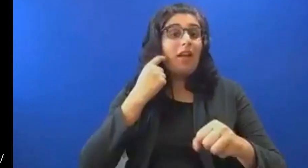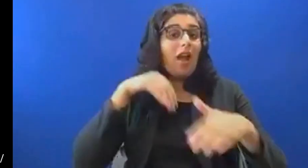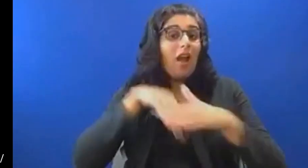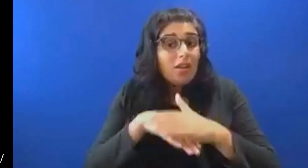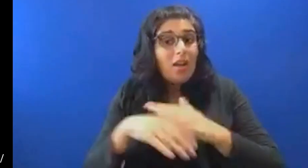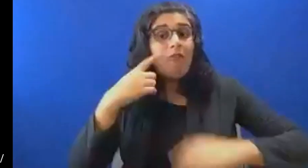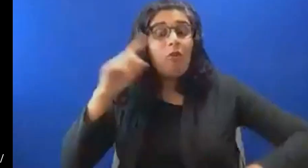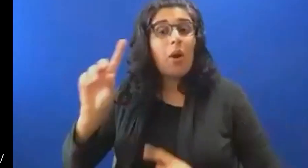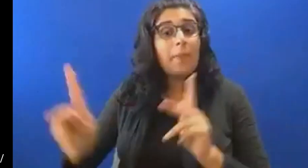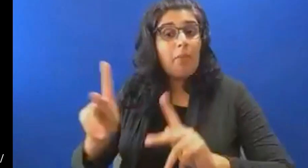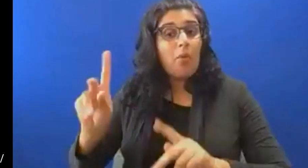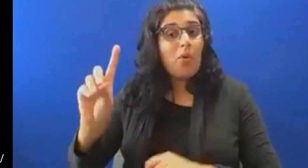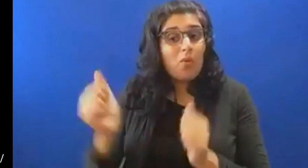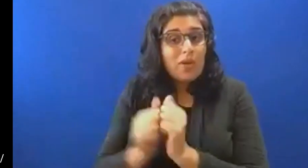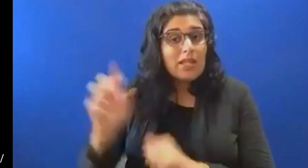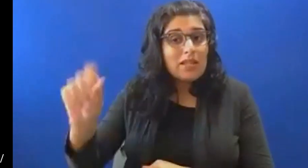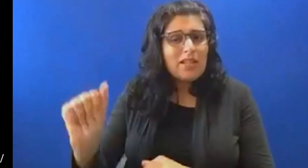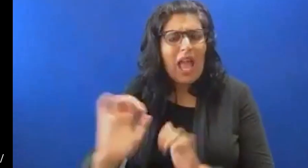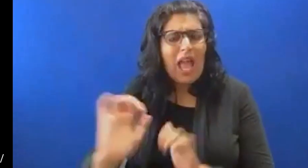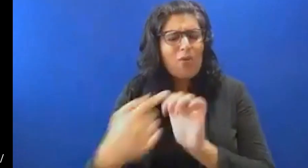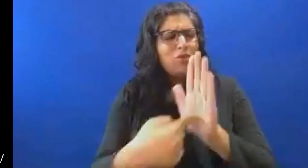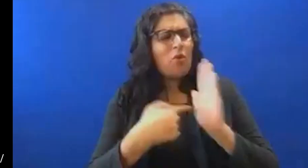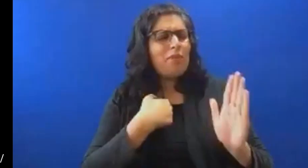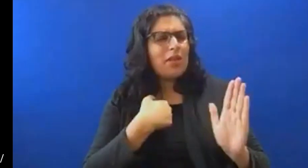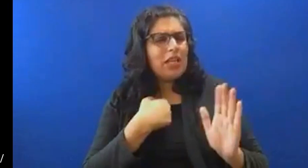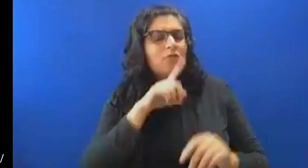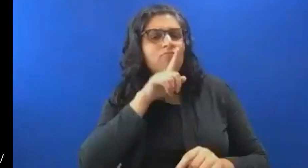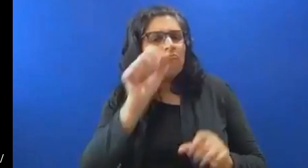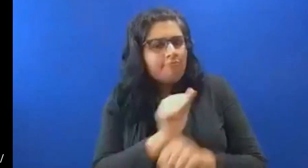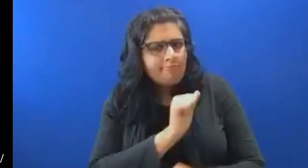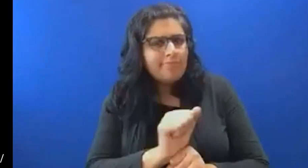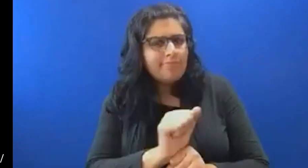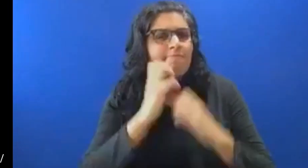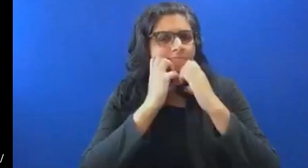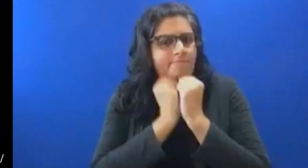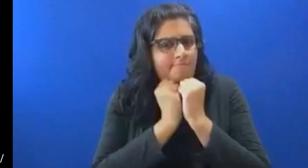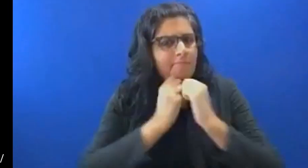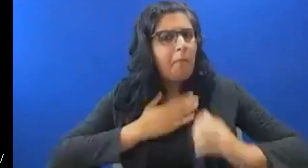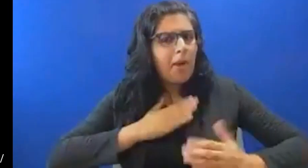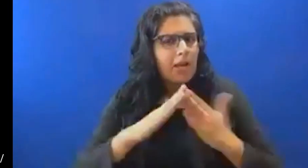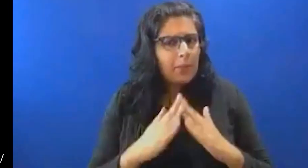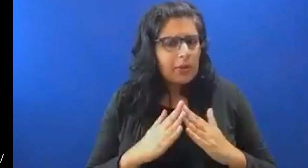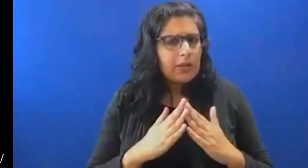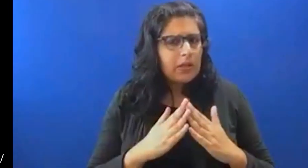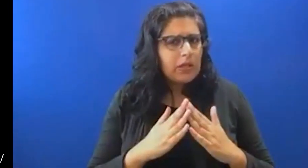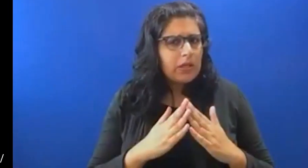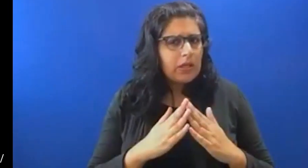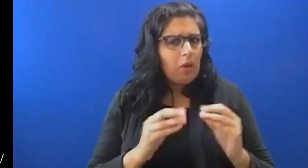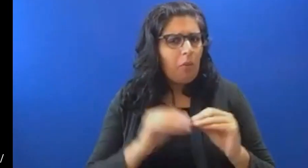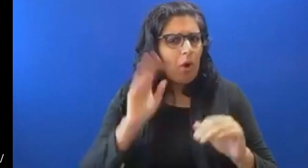How are you showing me that you care about my community more than 31 days out of the year?